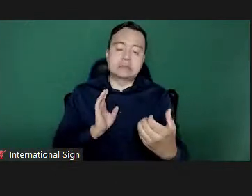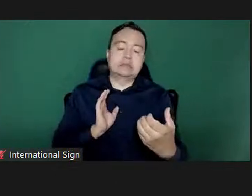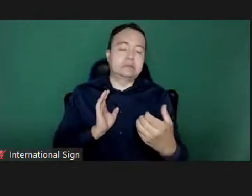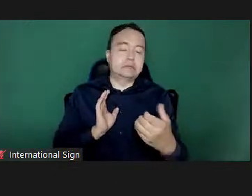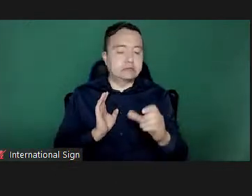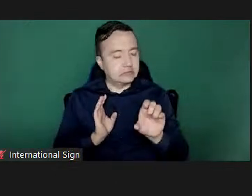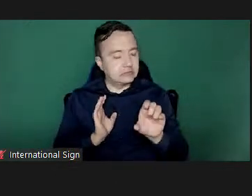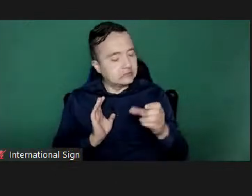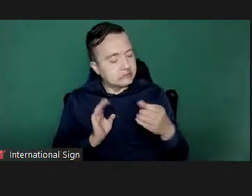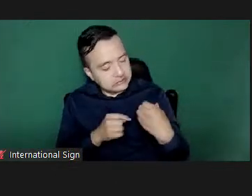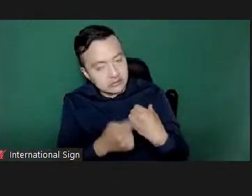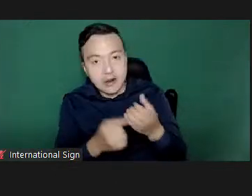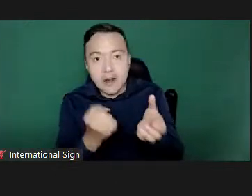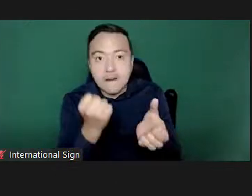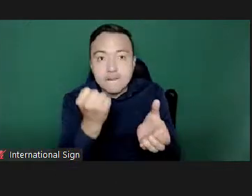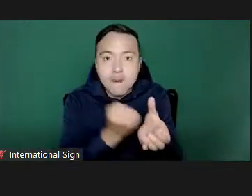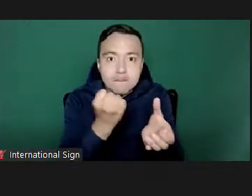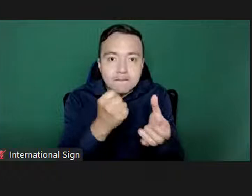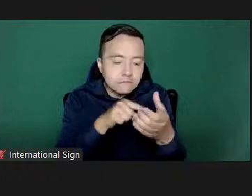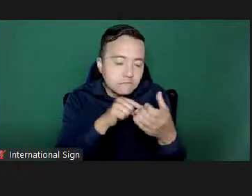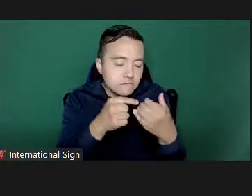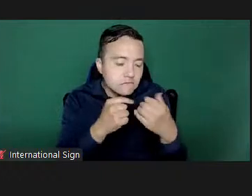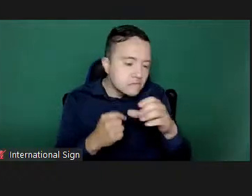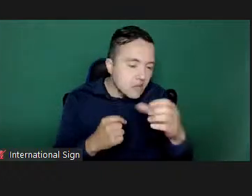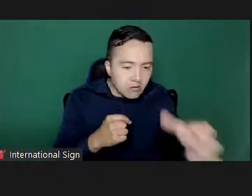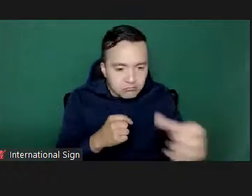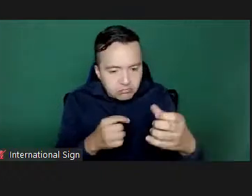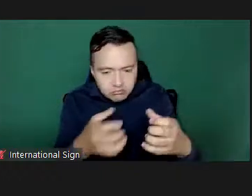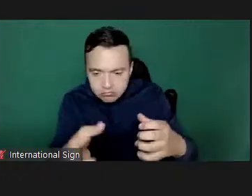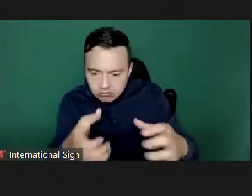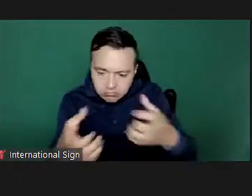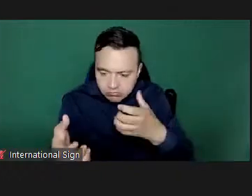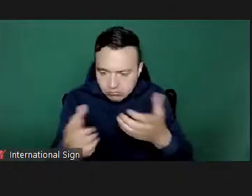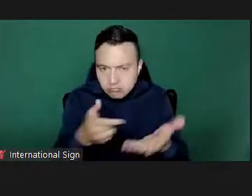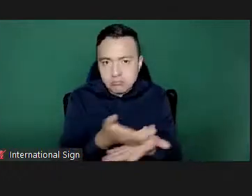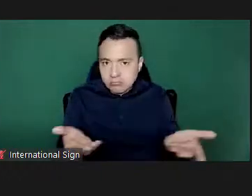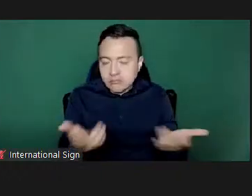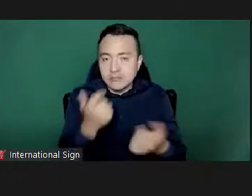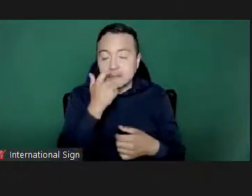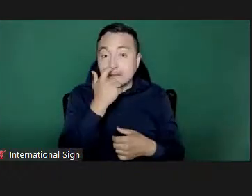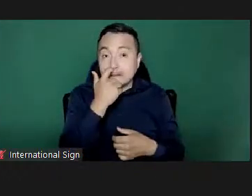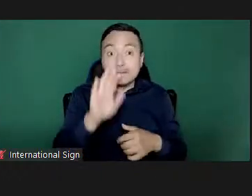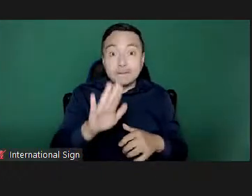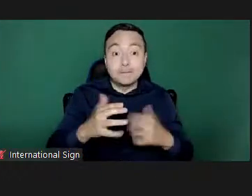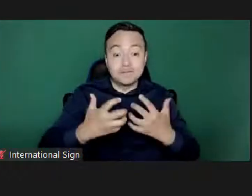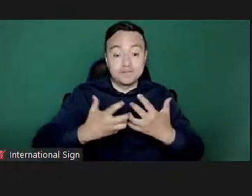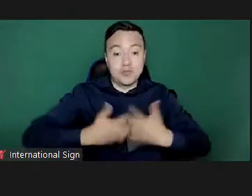40% of our foods , common foods consumed, have some element of trans fats.